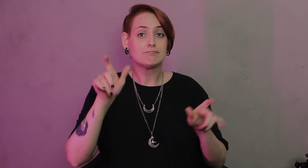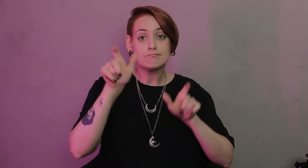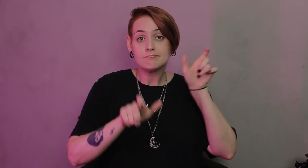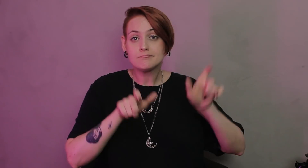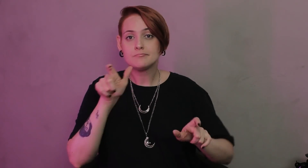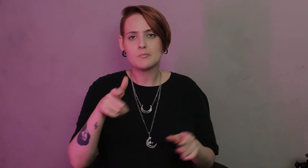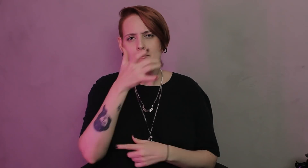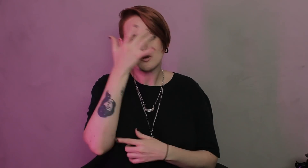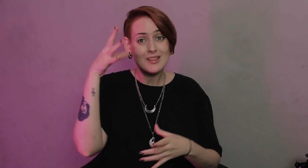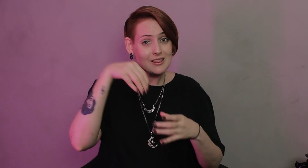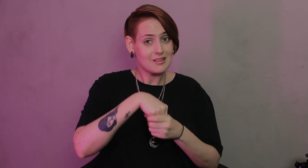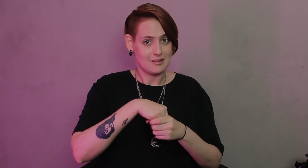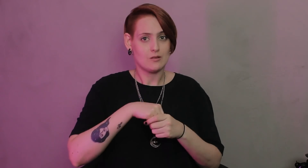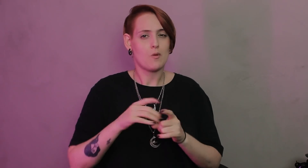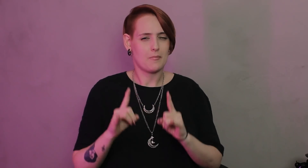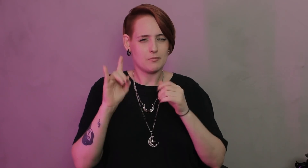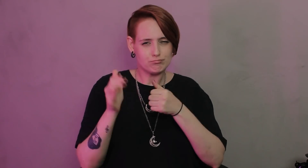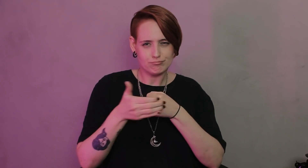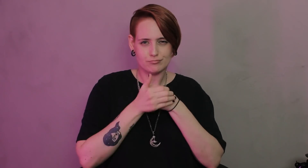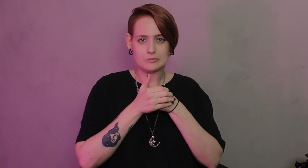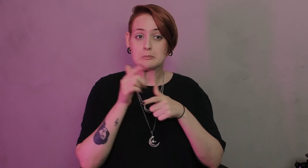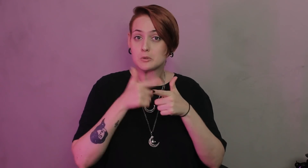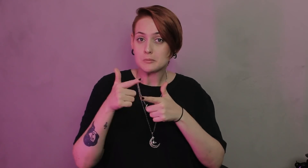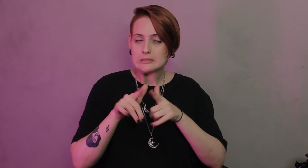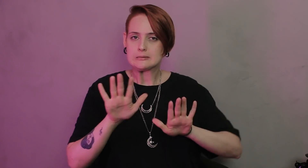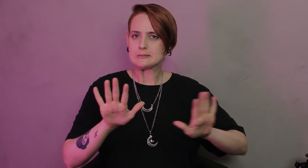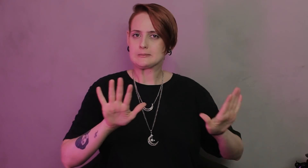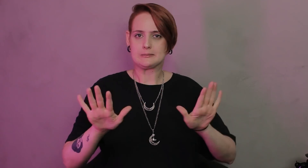the residents of the "Secret Annex".